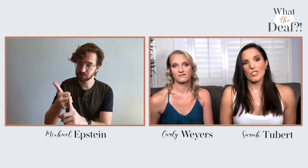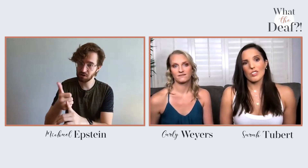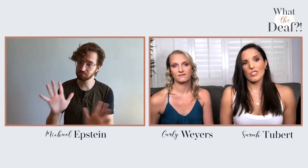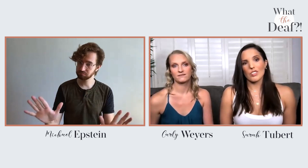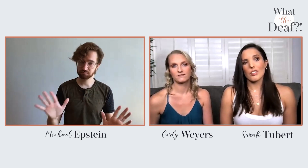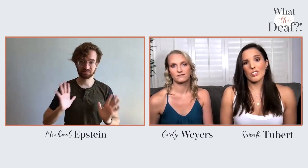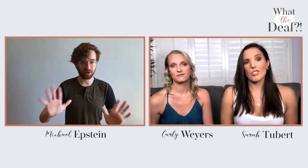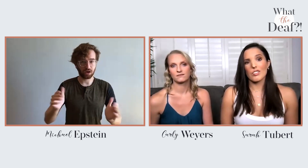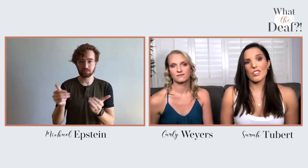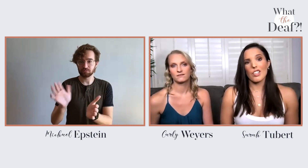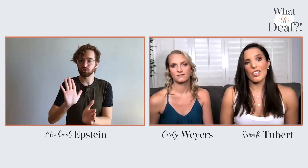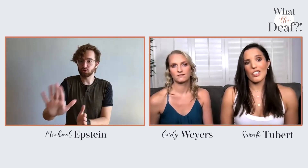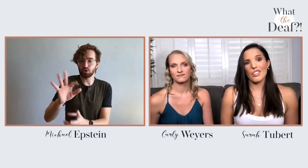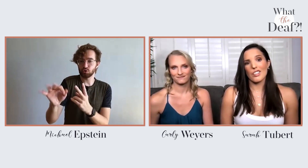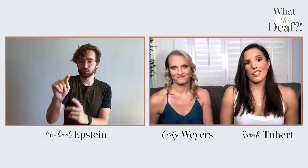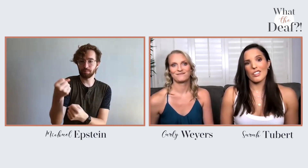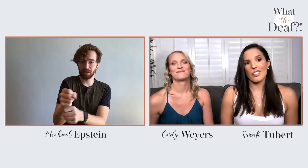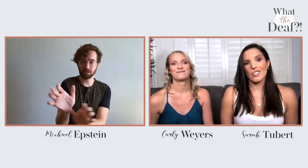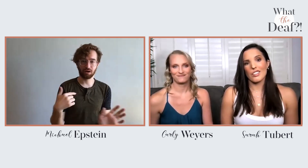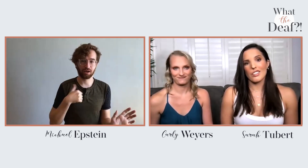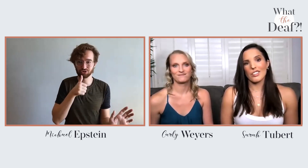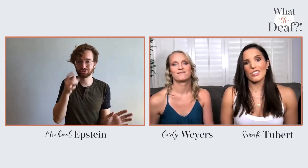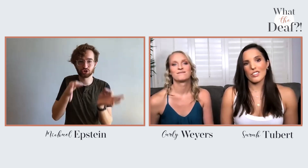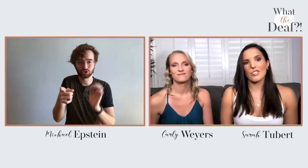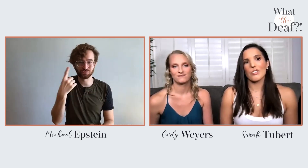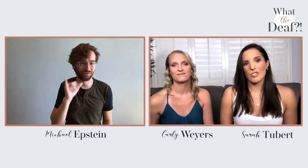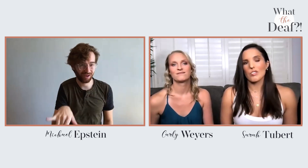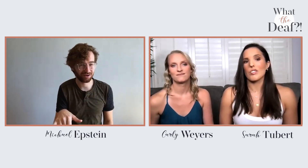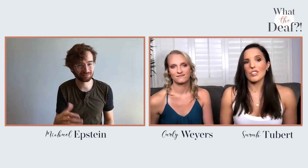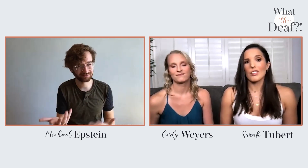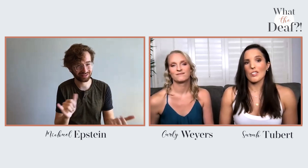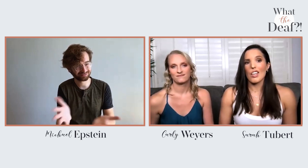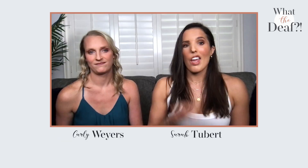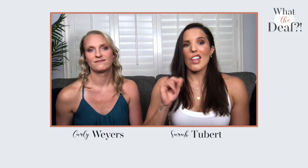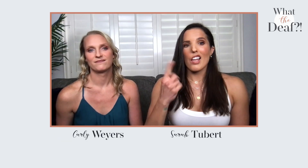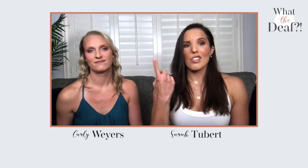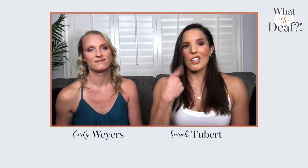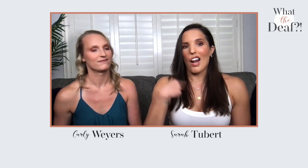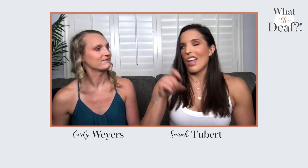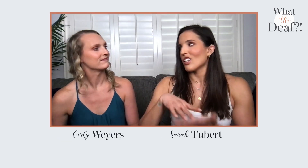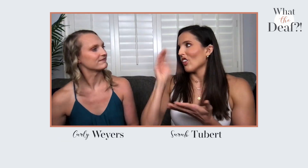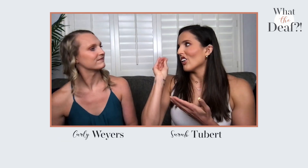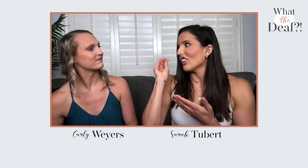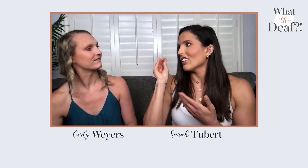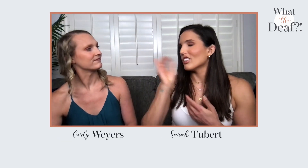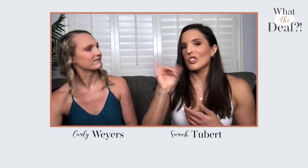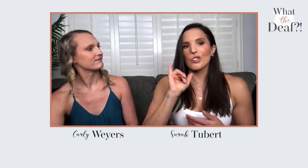and their right to make those choices for themselves and to not judge them for that. Yeah, and that's something that I had to learn as well